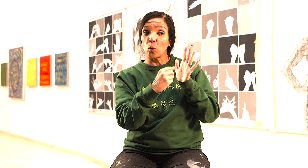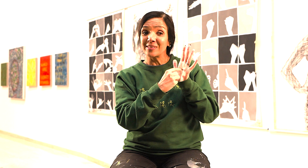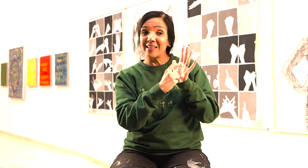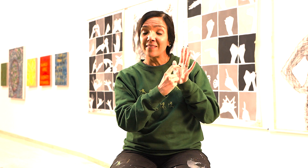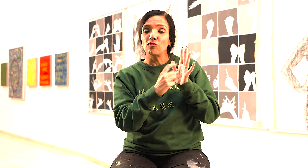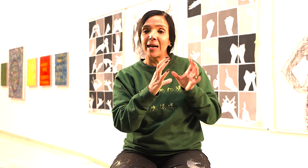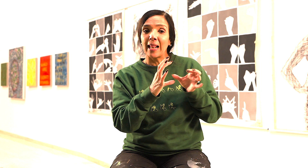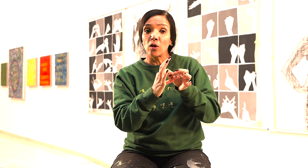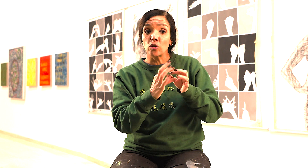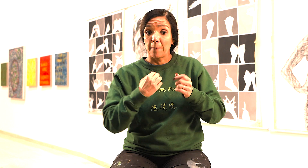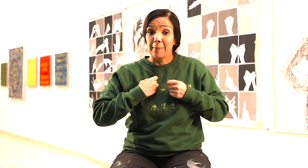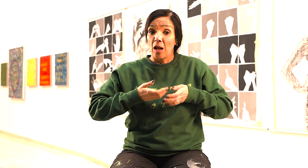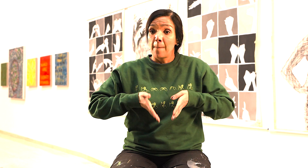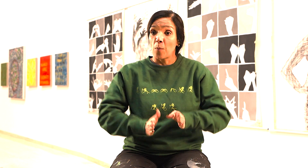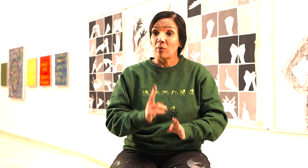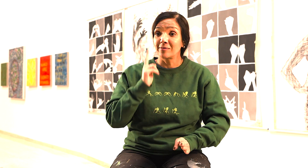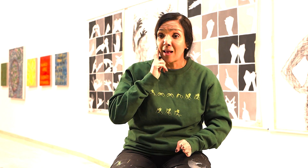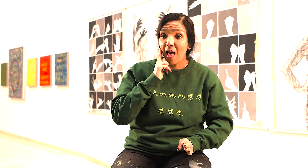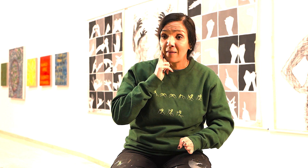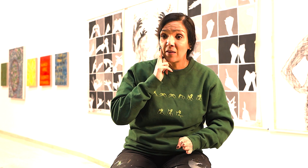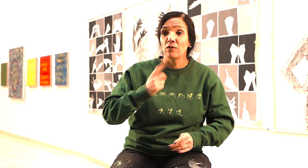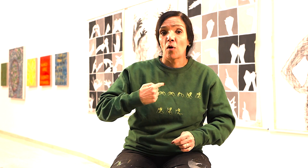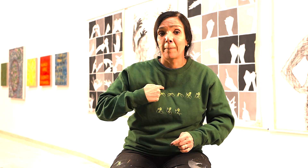but the motif was linked to me being born Deaf,